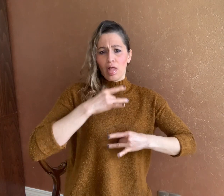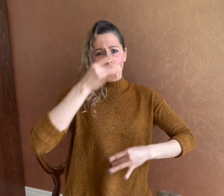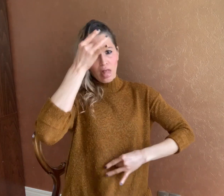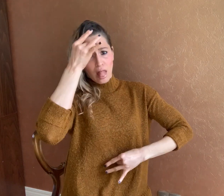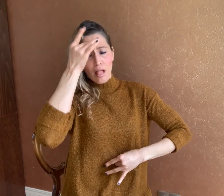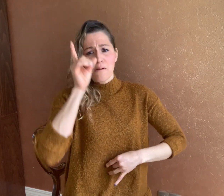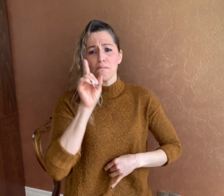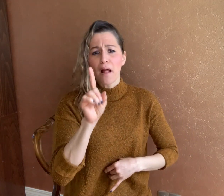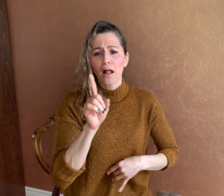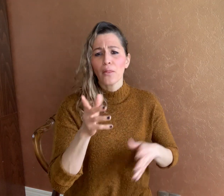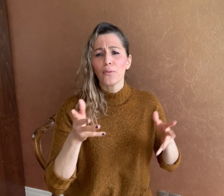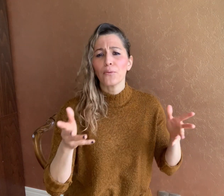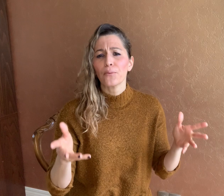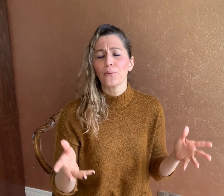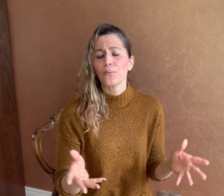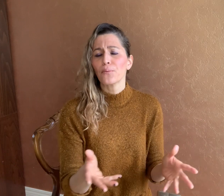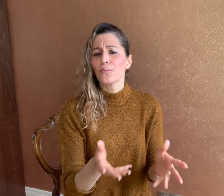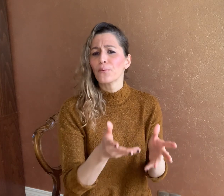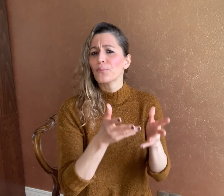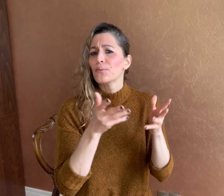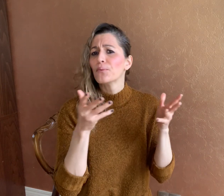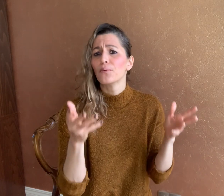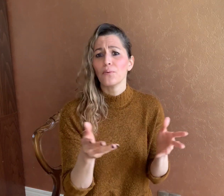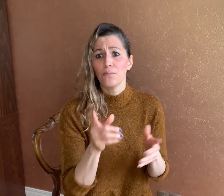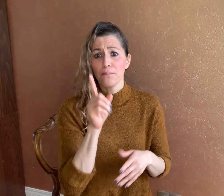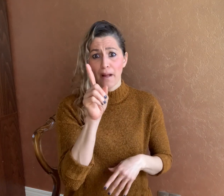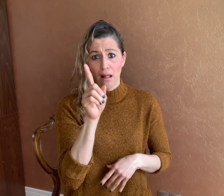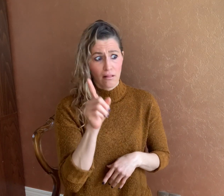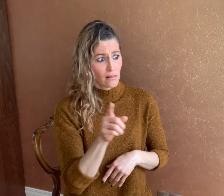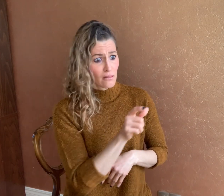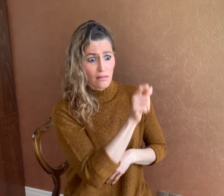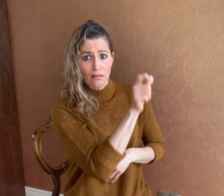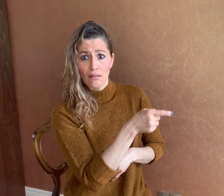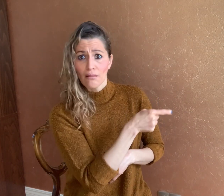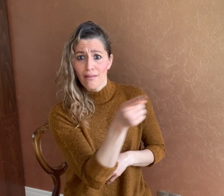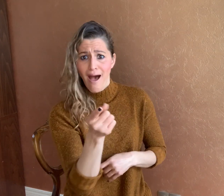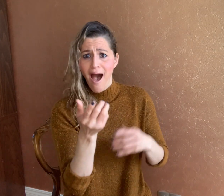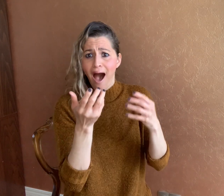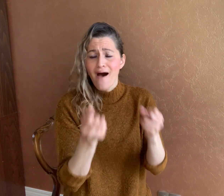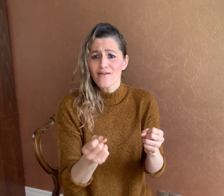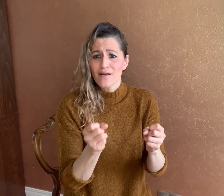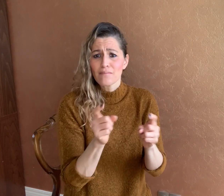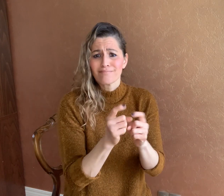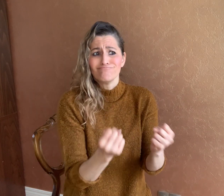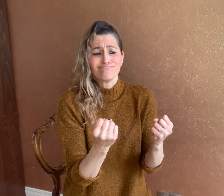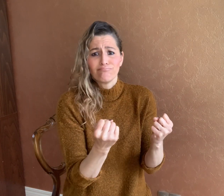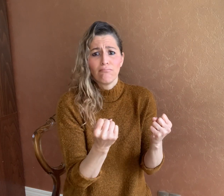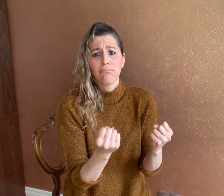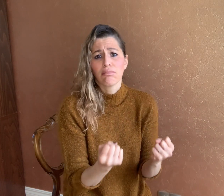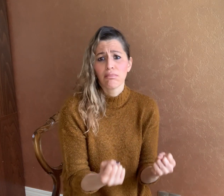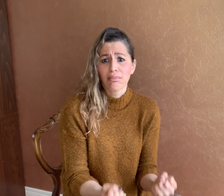but for those vulnerable for instance,